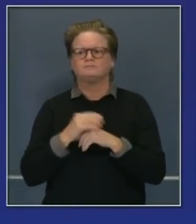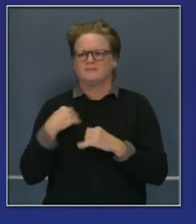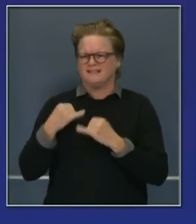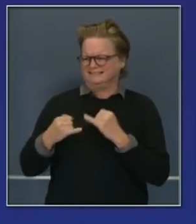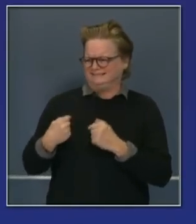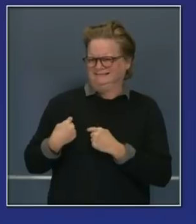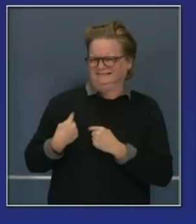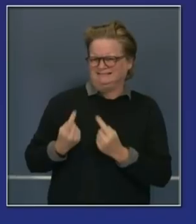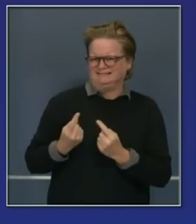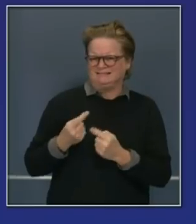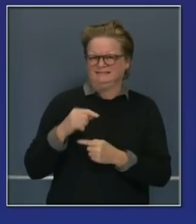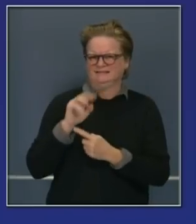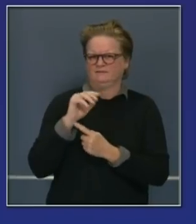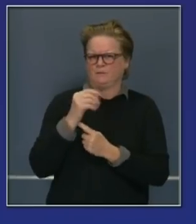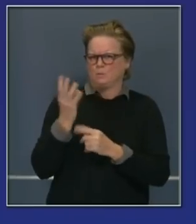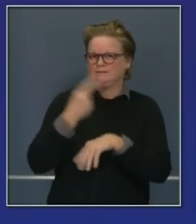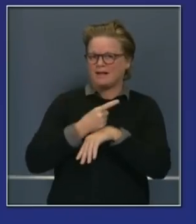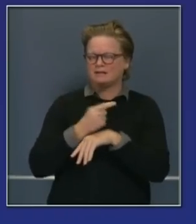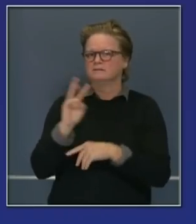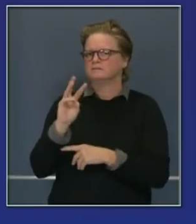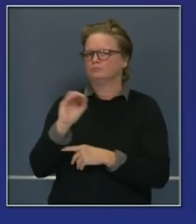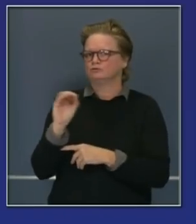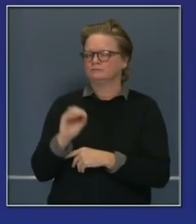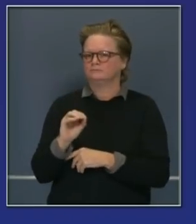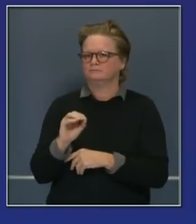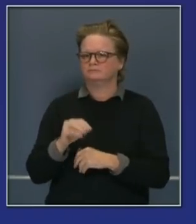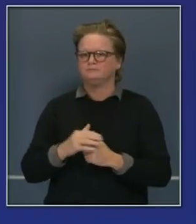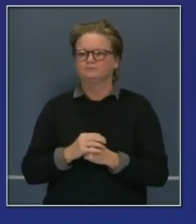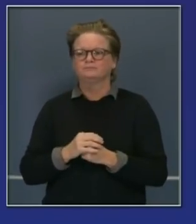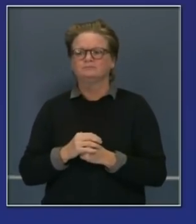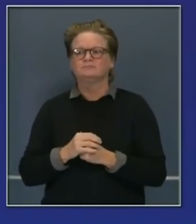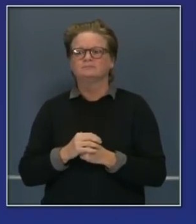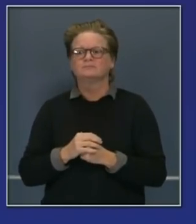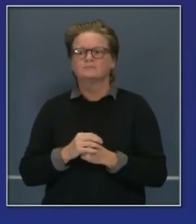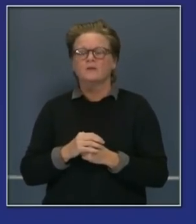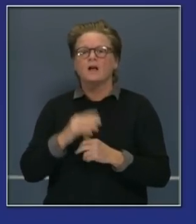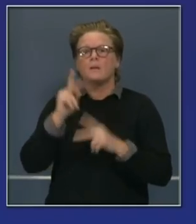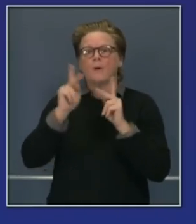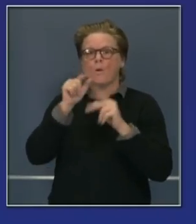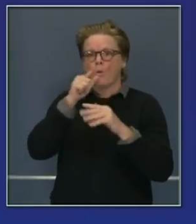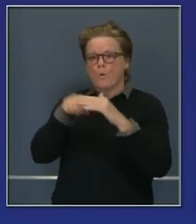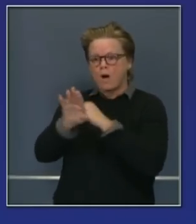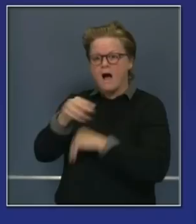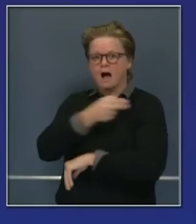REALLY HAPPENING. 3.7%, 14 DAY POSITIVITY RATE IN THIS STATE.